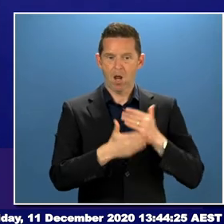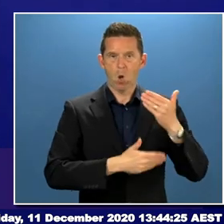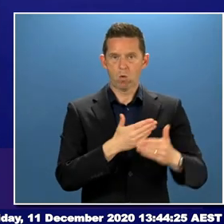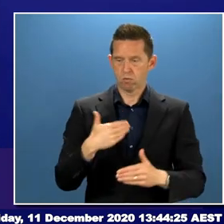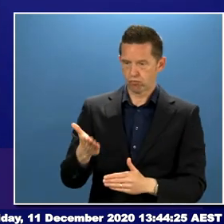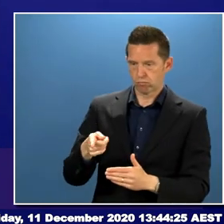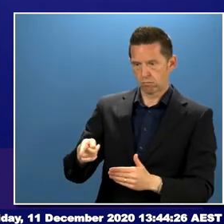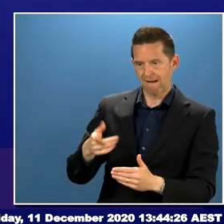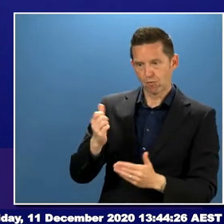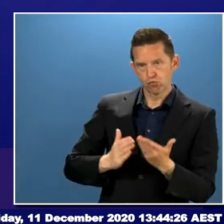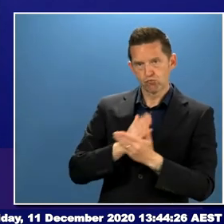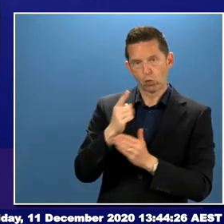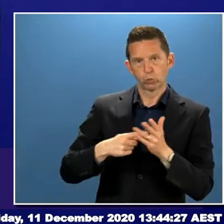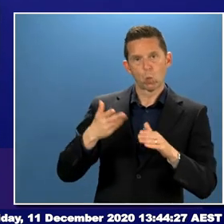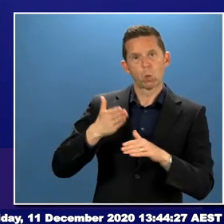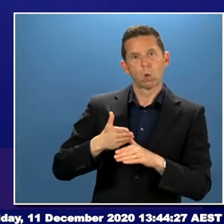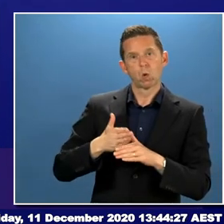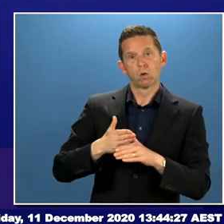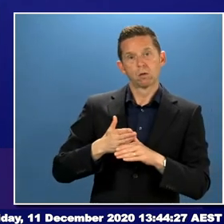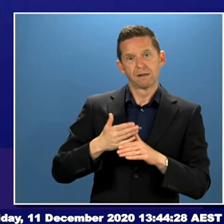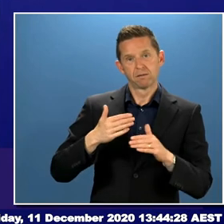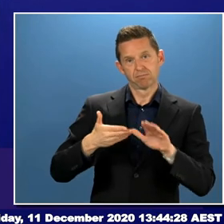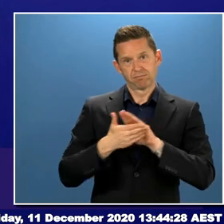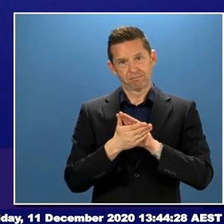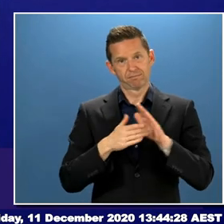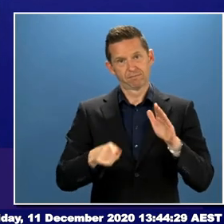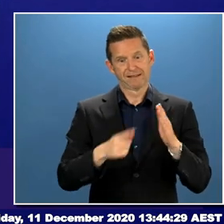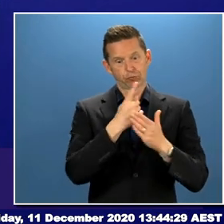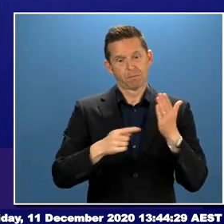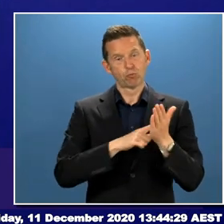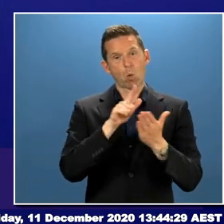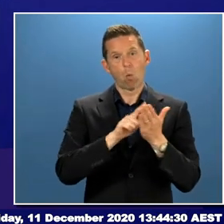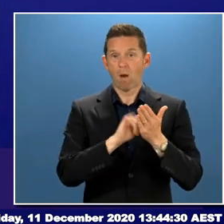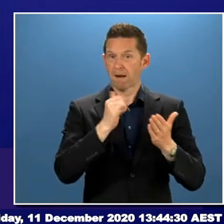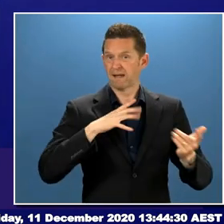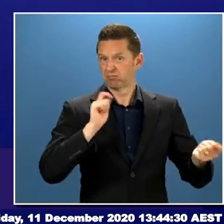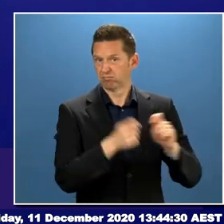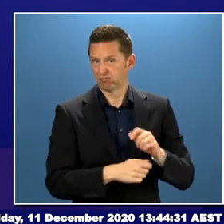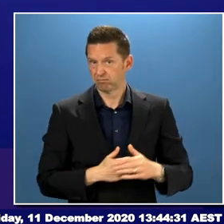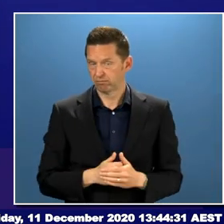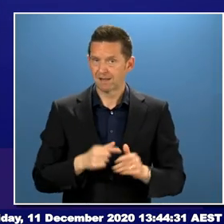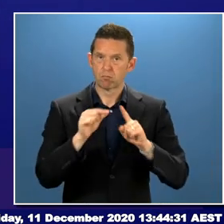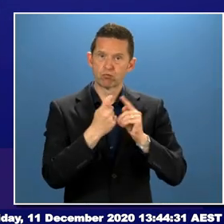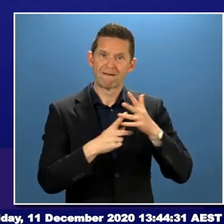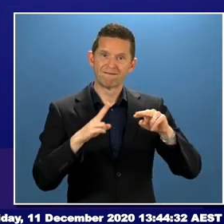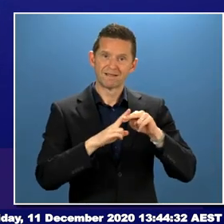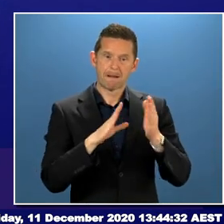as it is encompassed in anti-discrimination law. Professor McCallum, who has been present, I am glad to say, at this